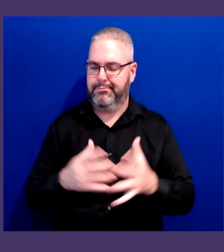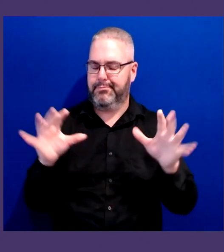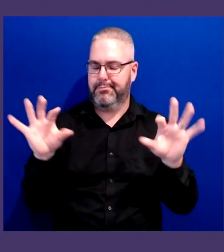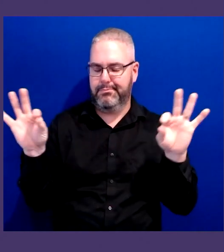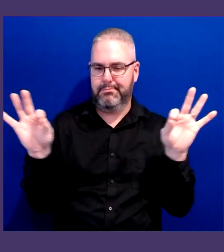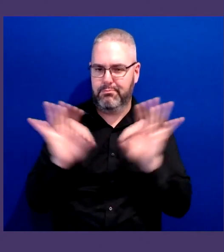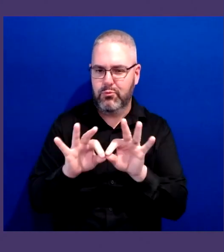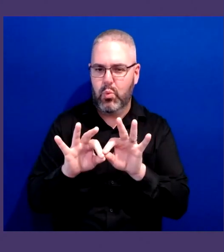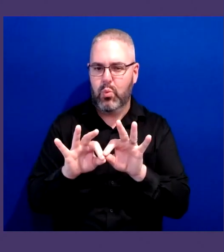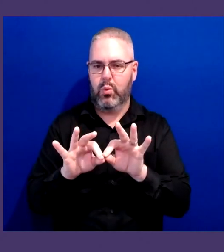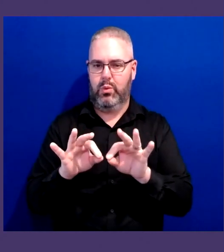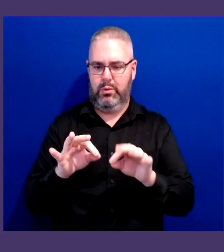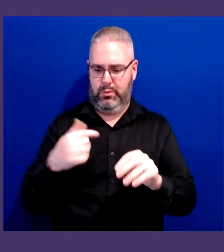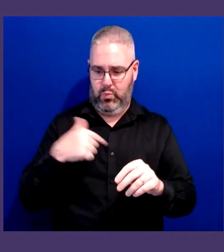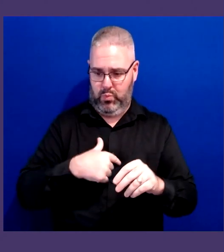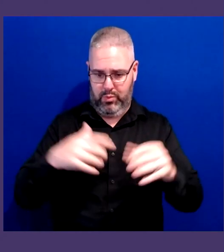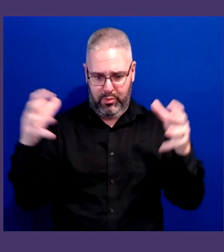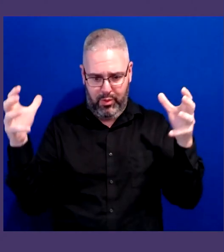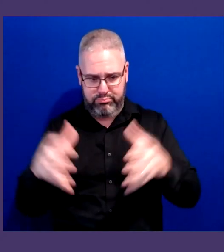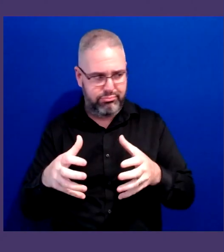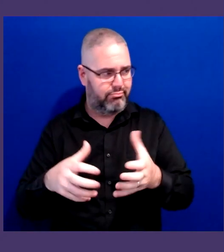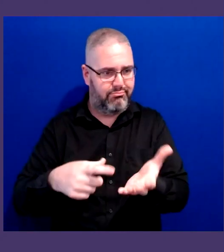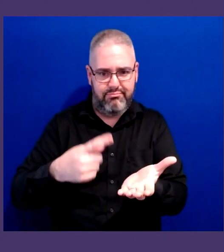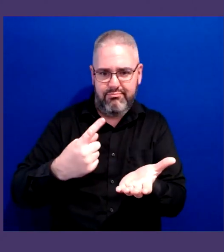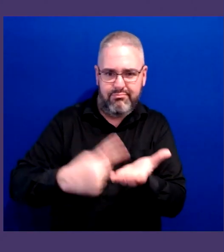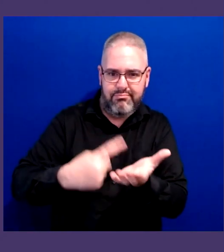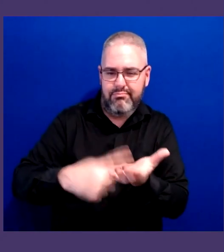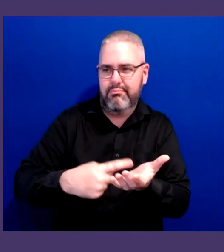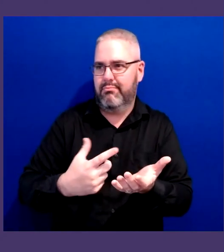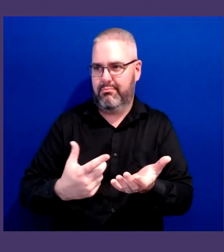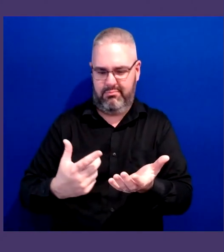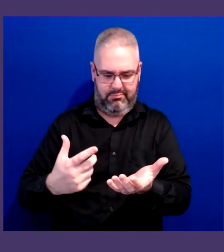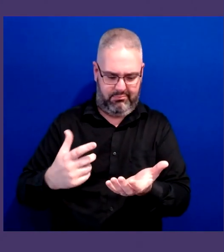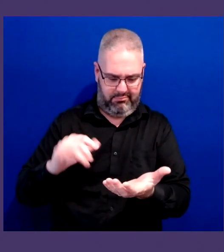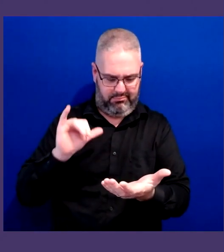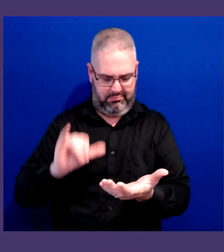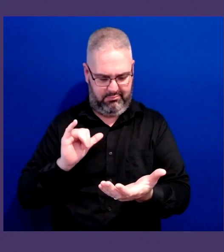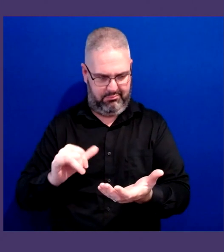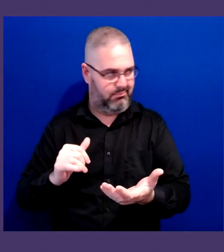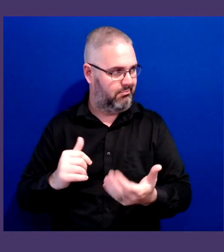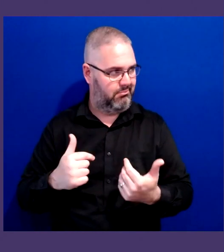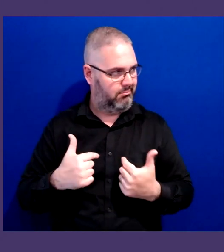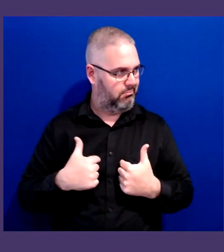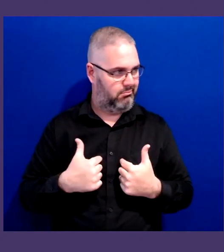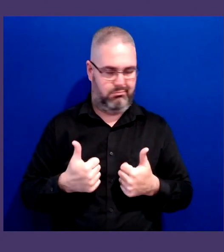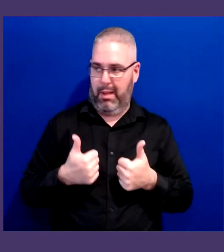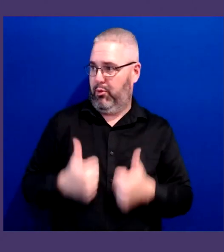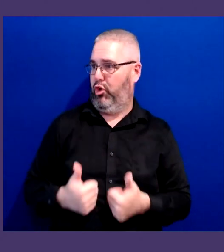it's a way of saying, "Hey, wait a second, I'm good. You guys got the problem.